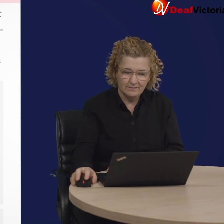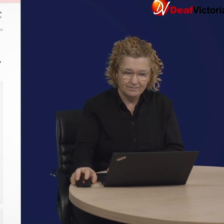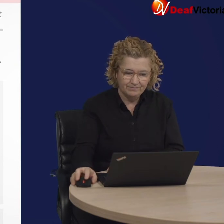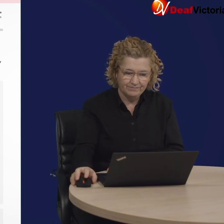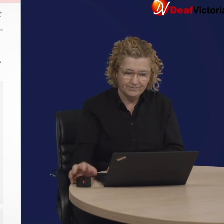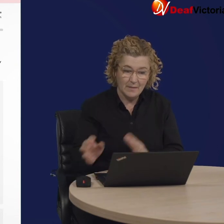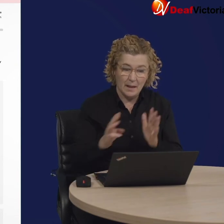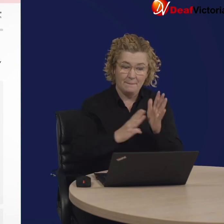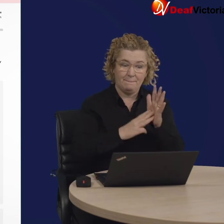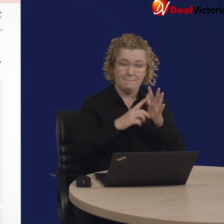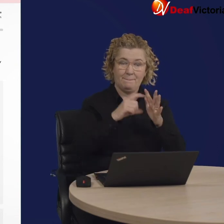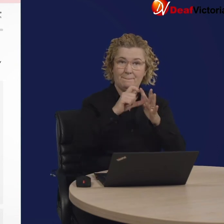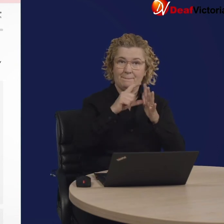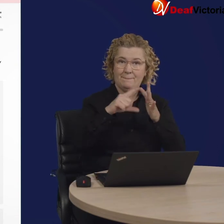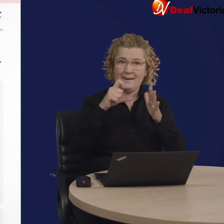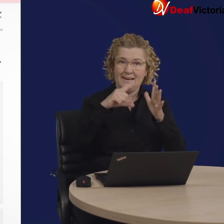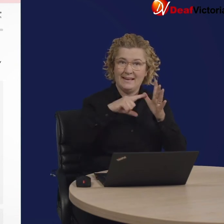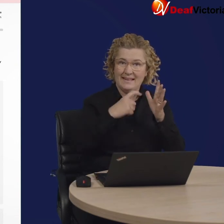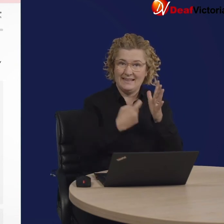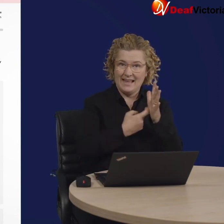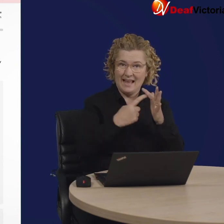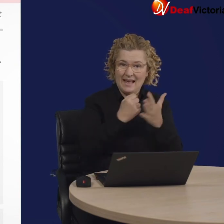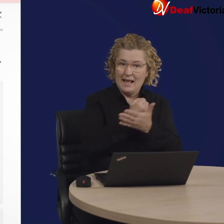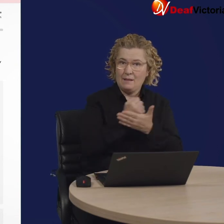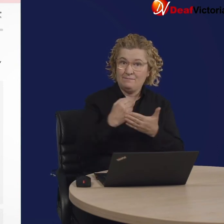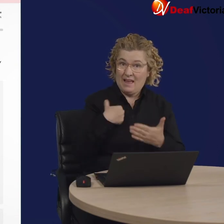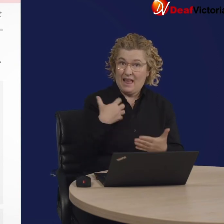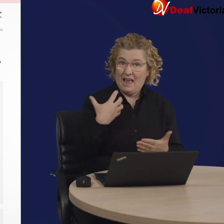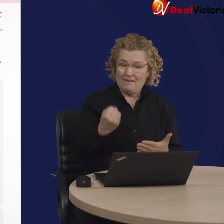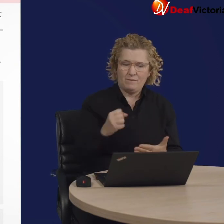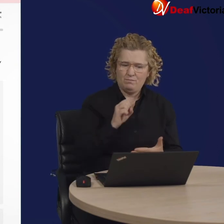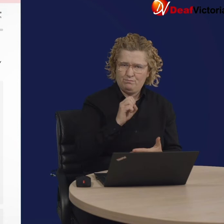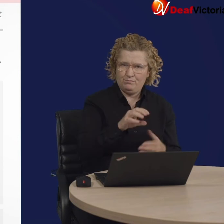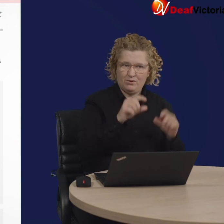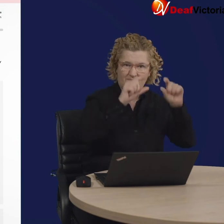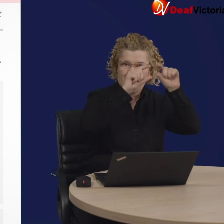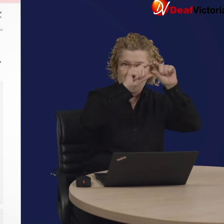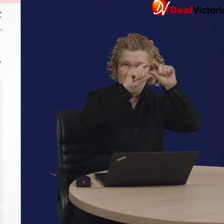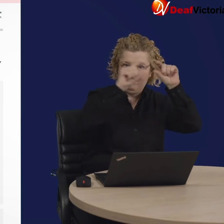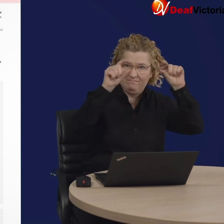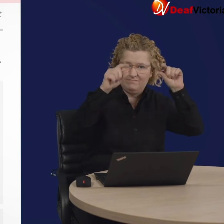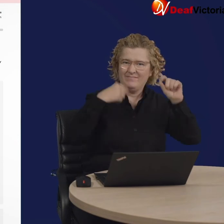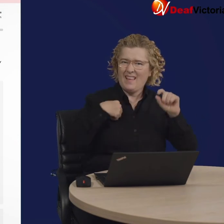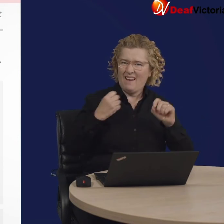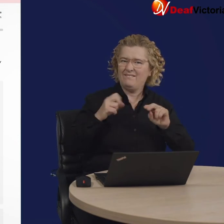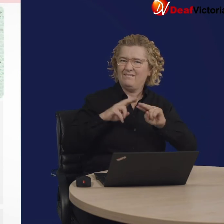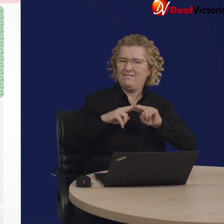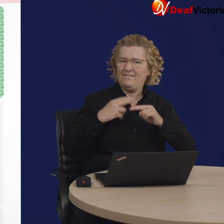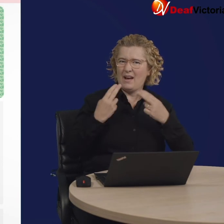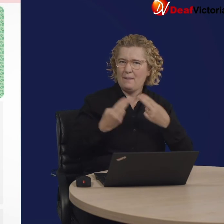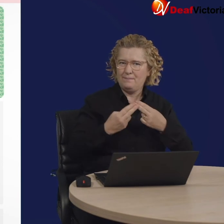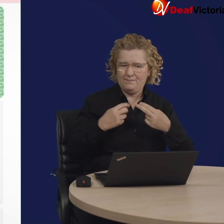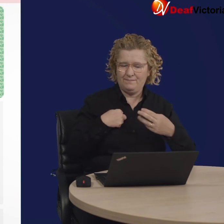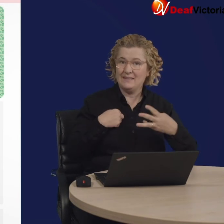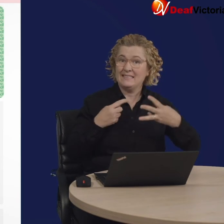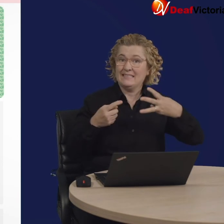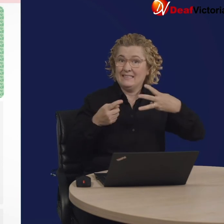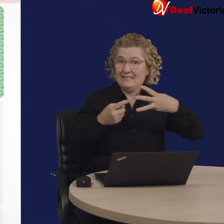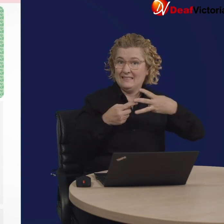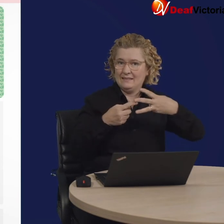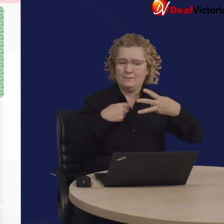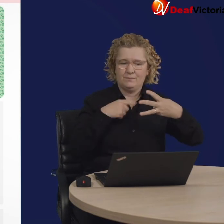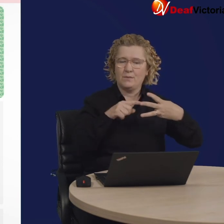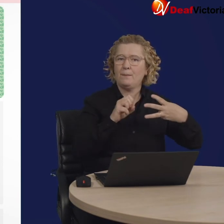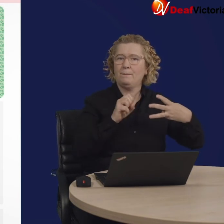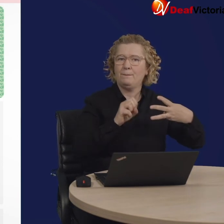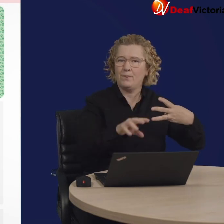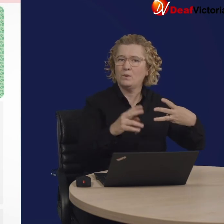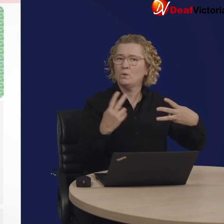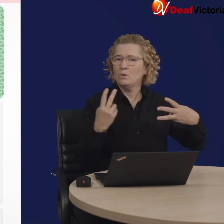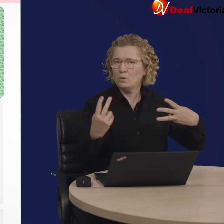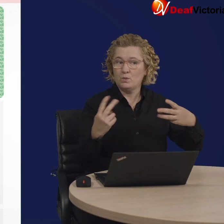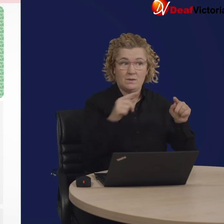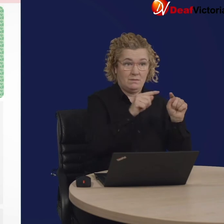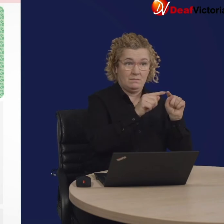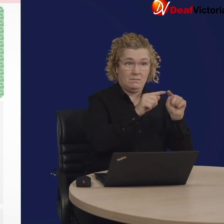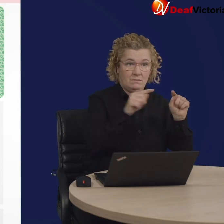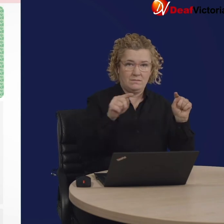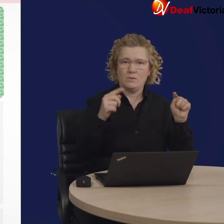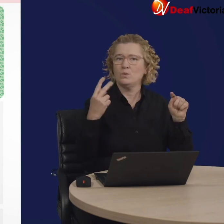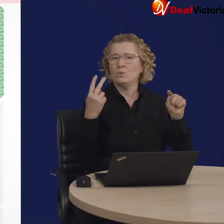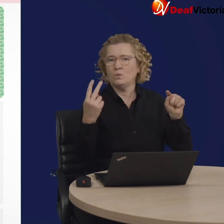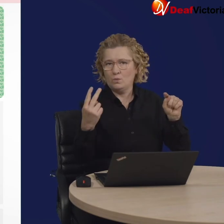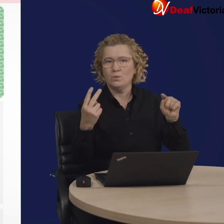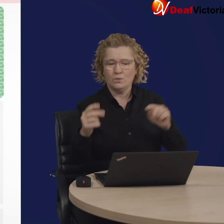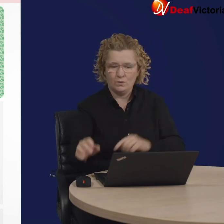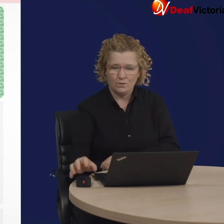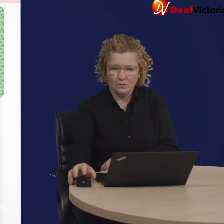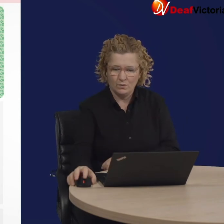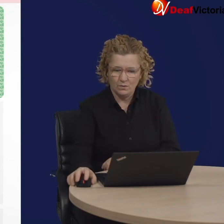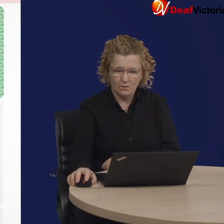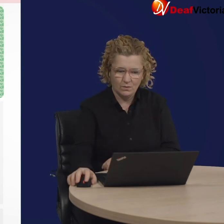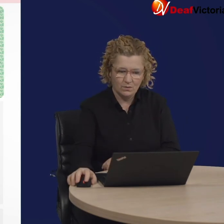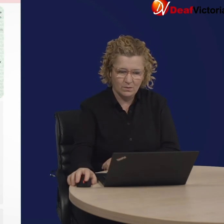This field is for your Medicare number - remember to include your reference number as well.